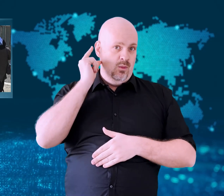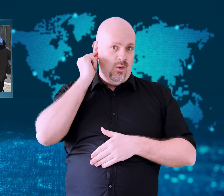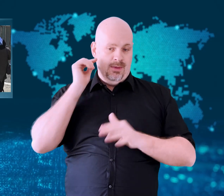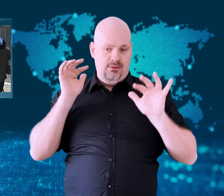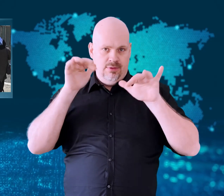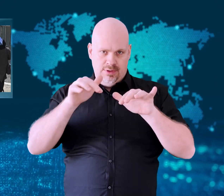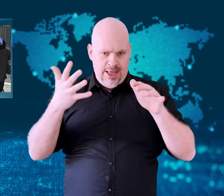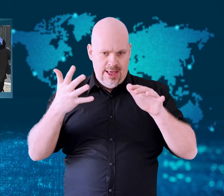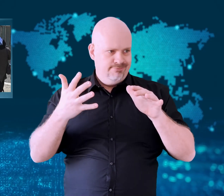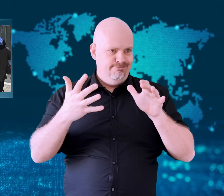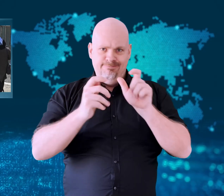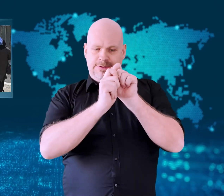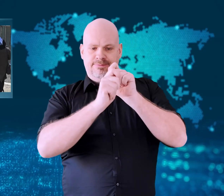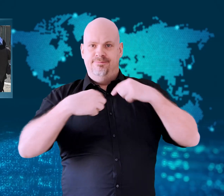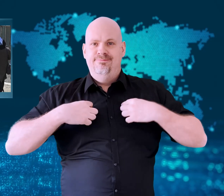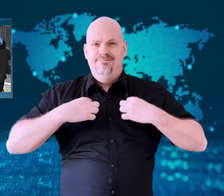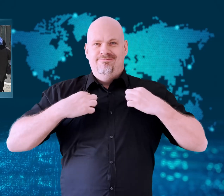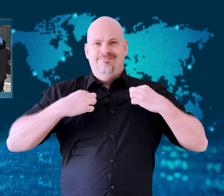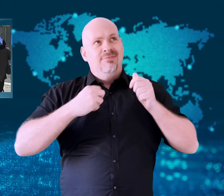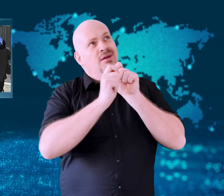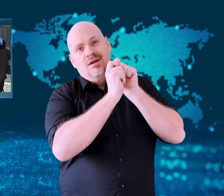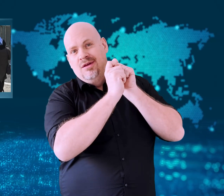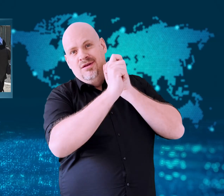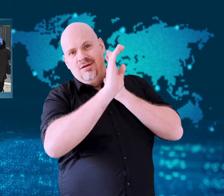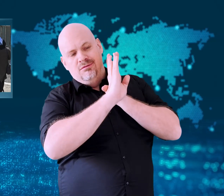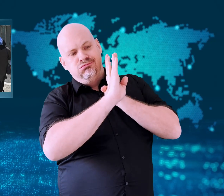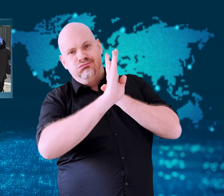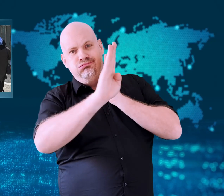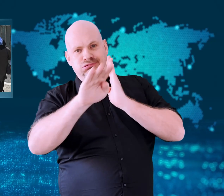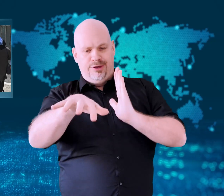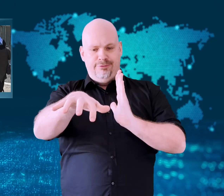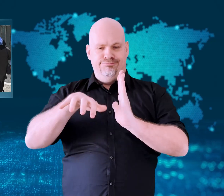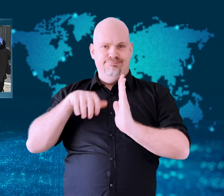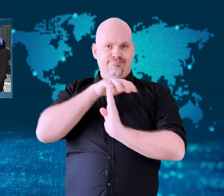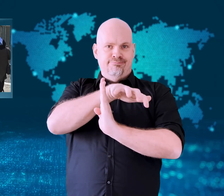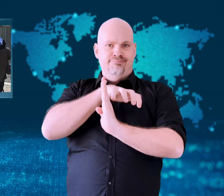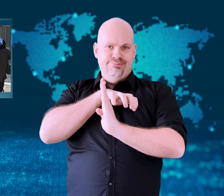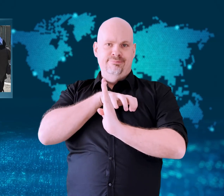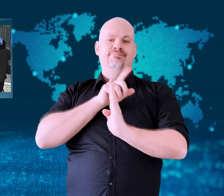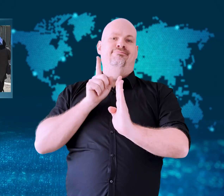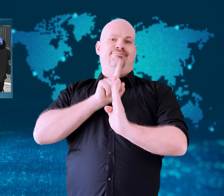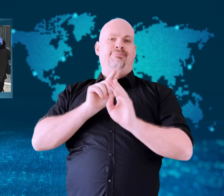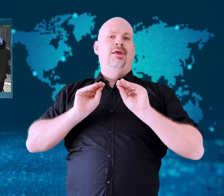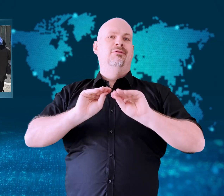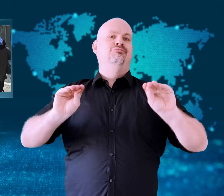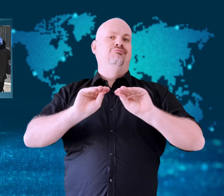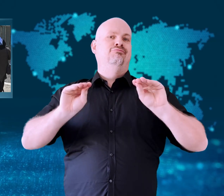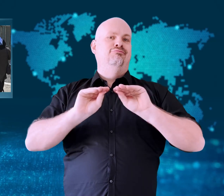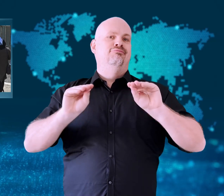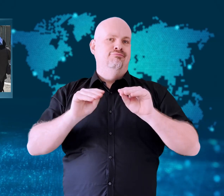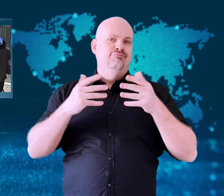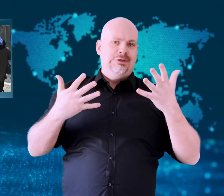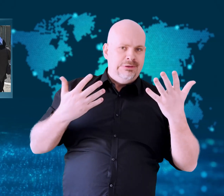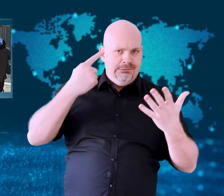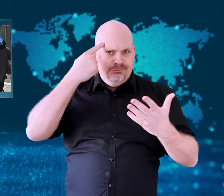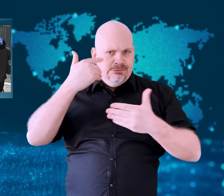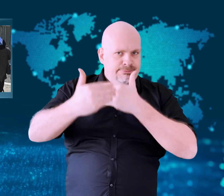separated men and women with a cloth hanging from the ceiling